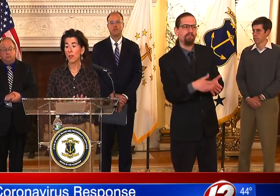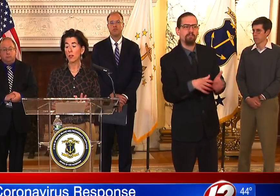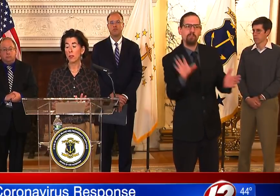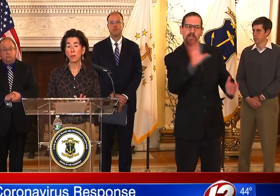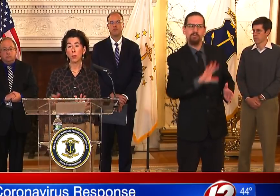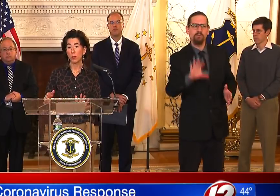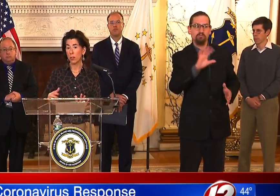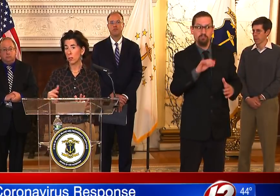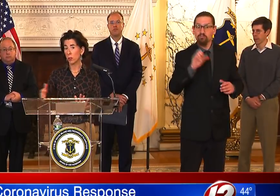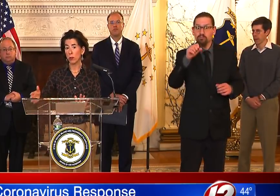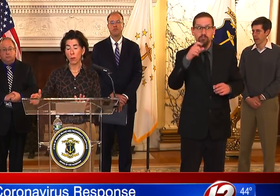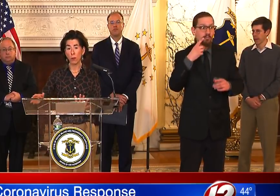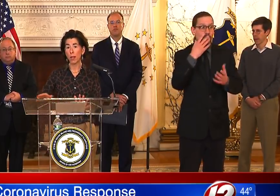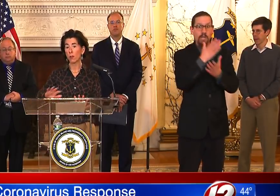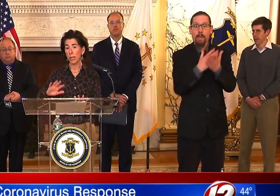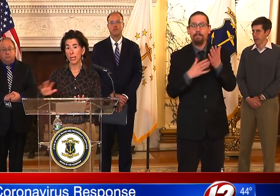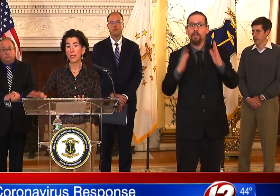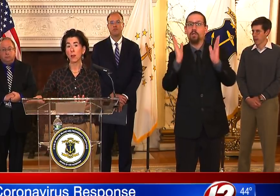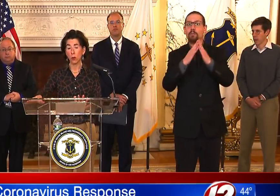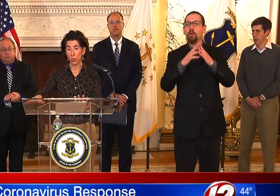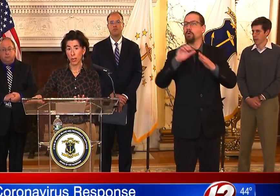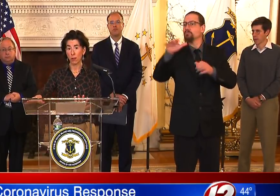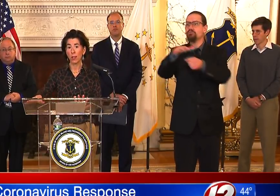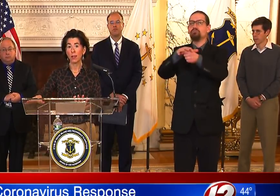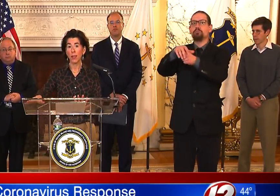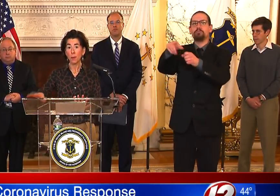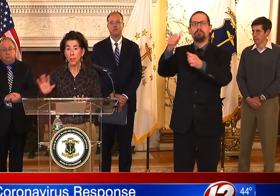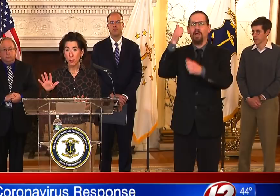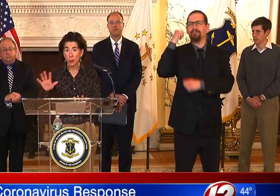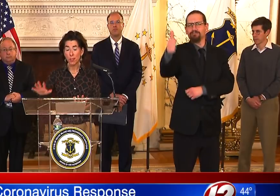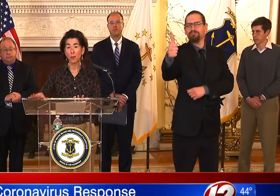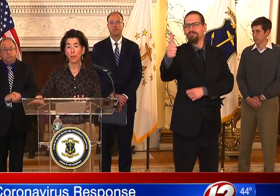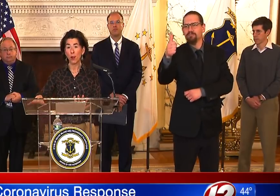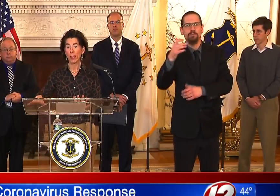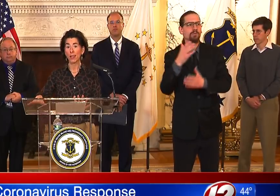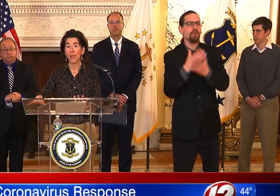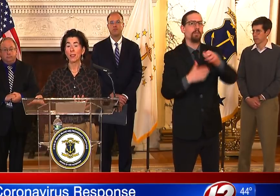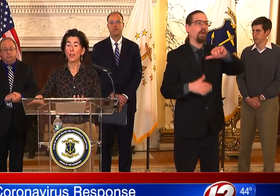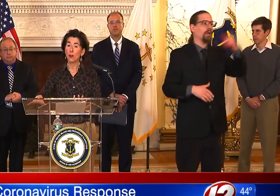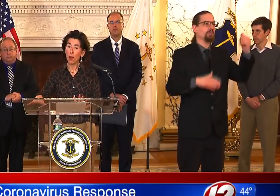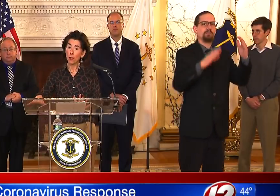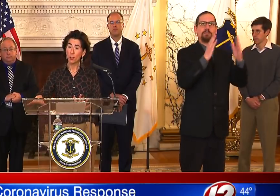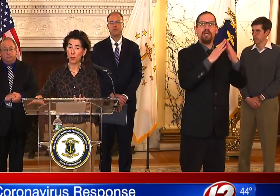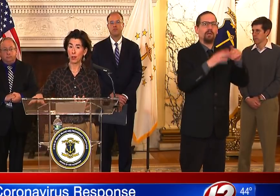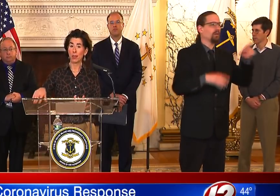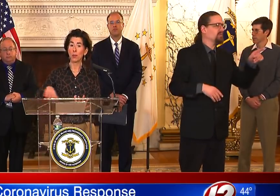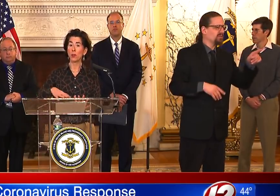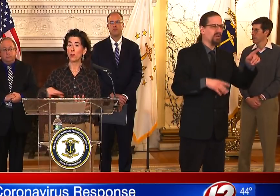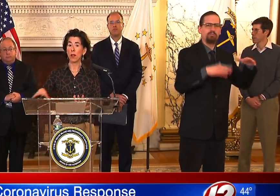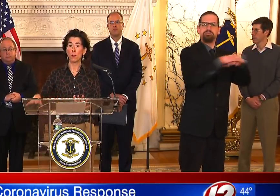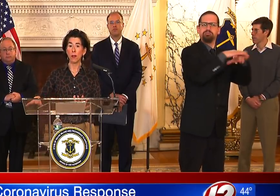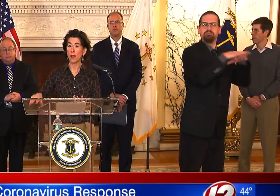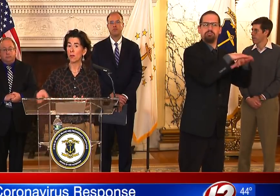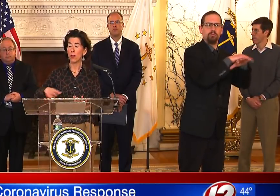IT IS NOT PERFECT, BY THE WAY, SOME COMMUNITIES ARE DOING A BETTER JOB THAN OTHER COMMUNITIES AND I WANT TO SAY THANK YOU. THERE ARE SOME COMMUNITIES PEOPLE DRIVE AROUND AND IT IS A